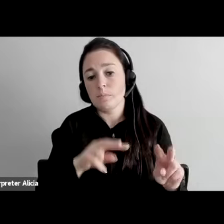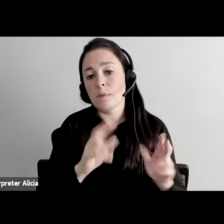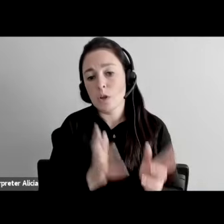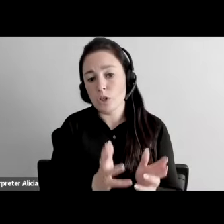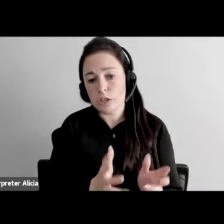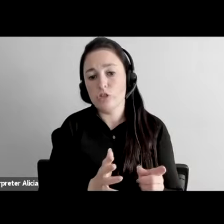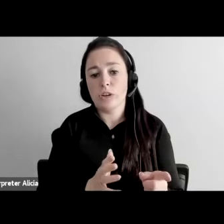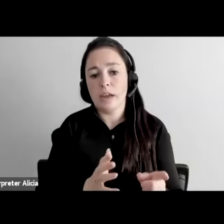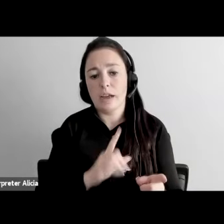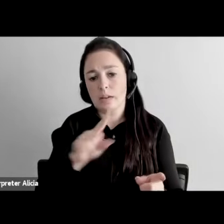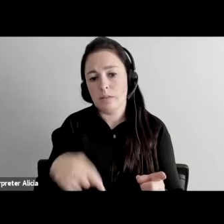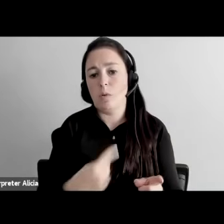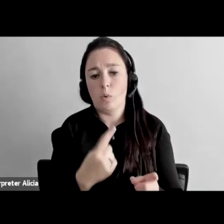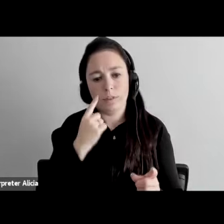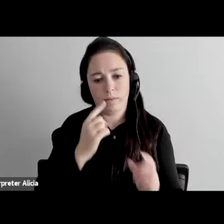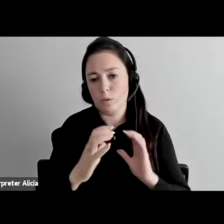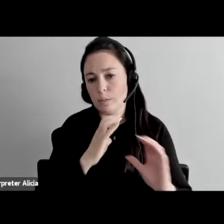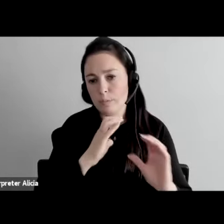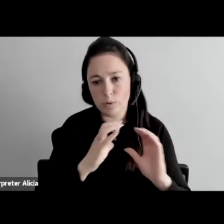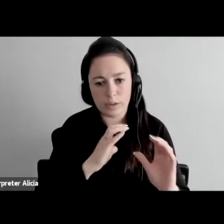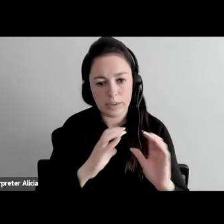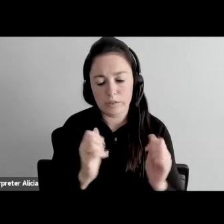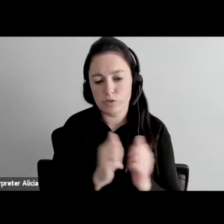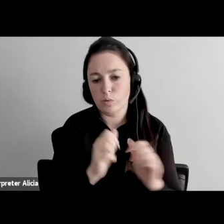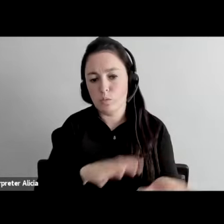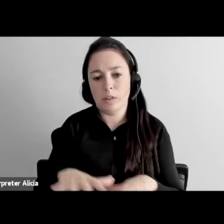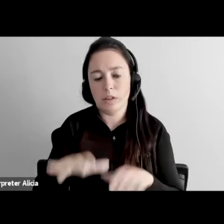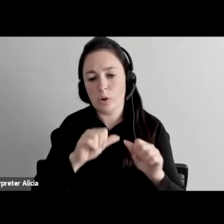be for communicating with hosts and panelists